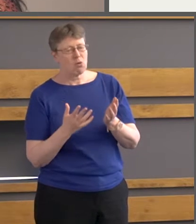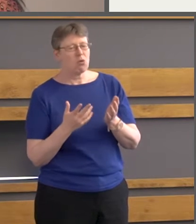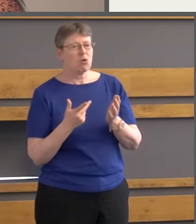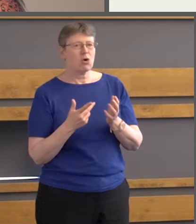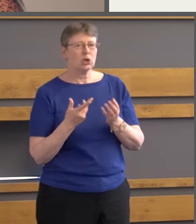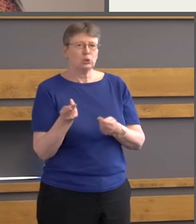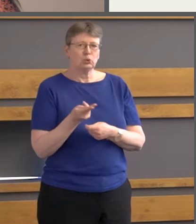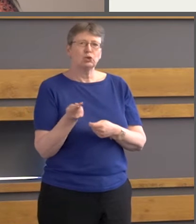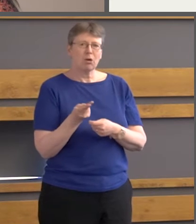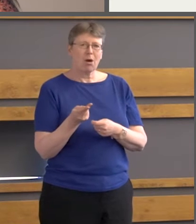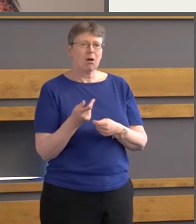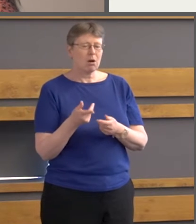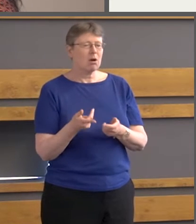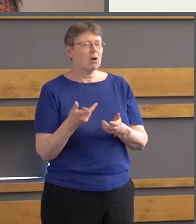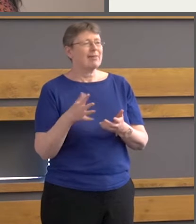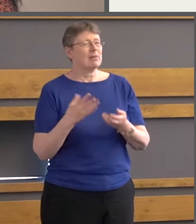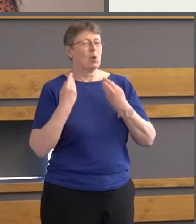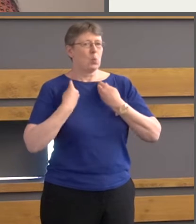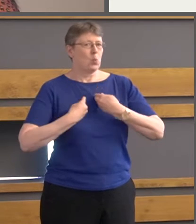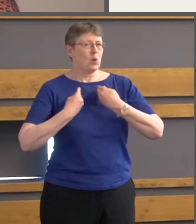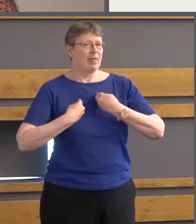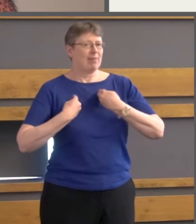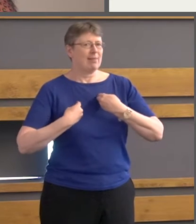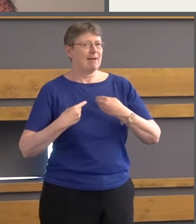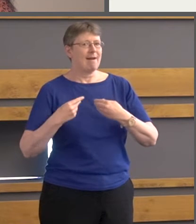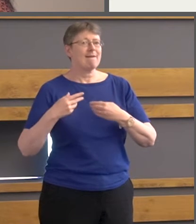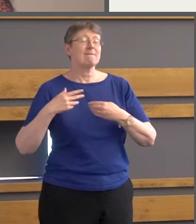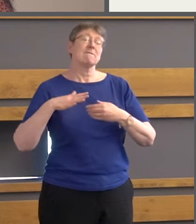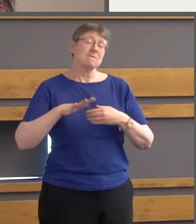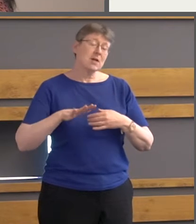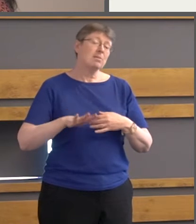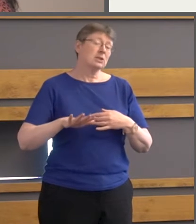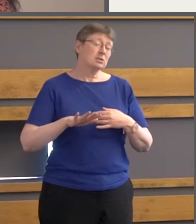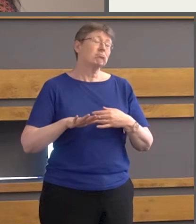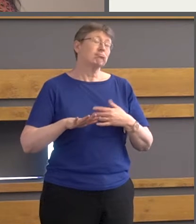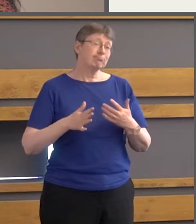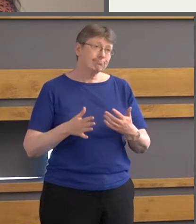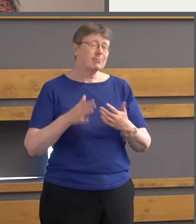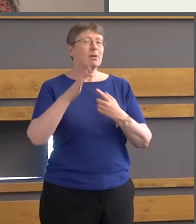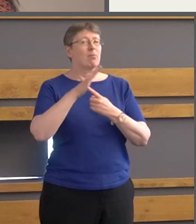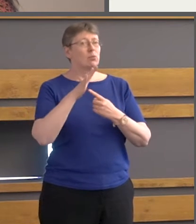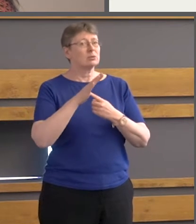or particular wealthy families. Which is all very important, but I think that the downside of that